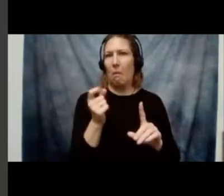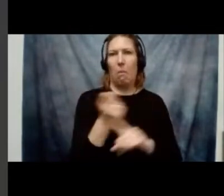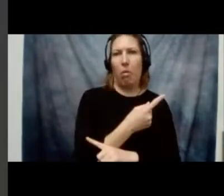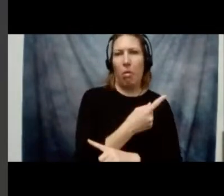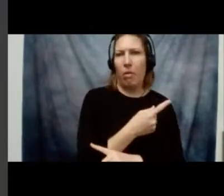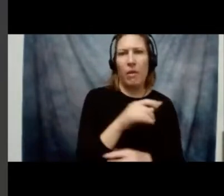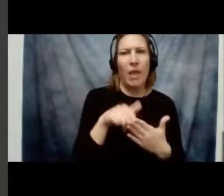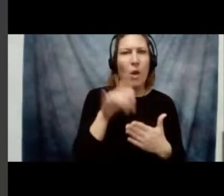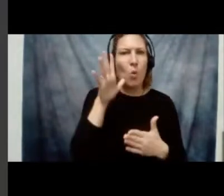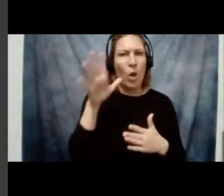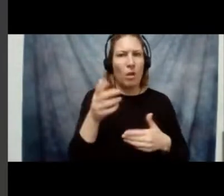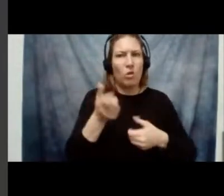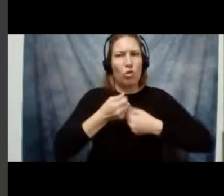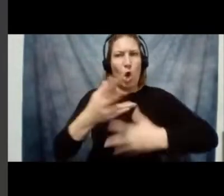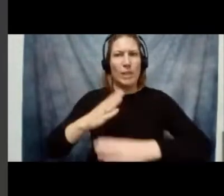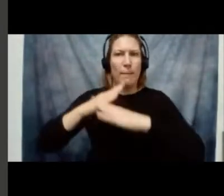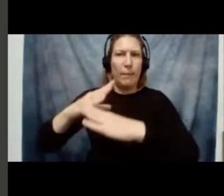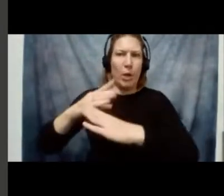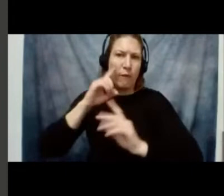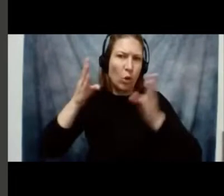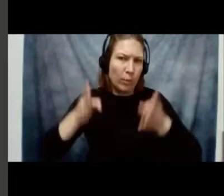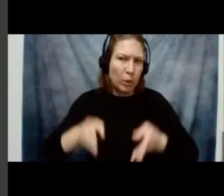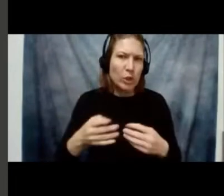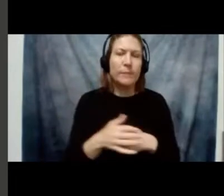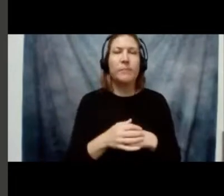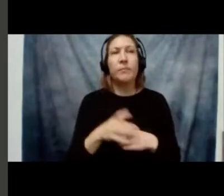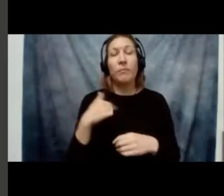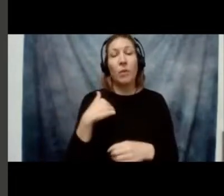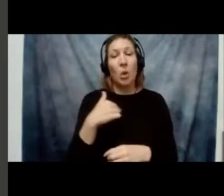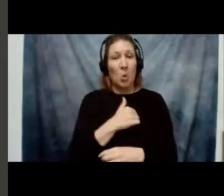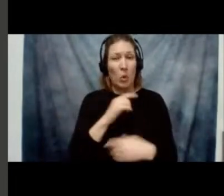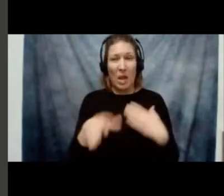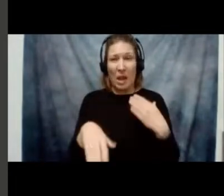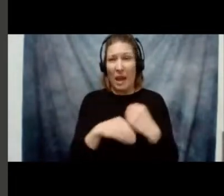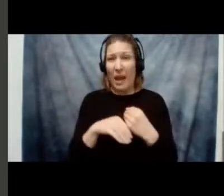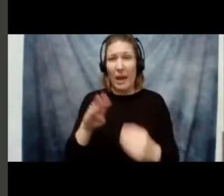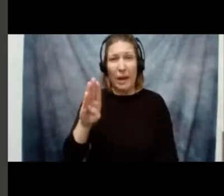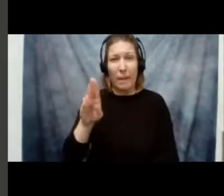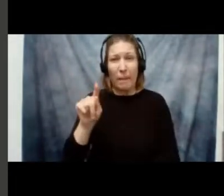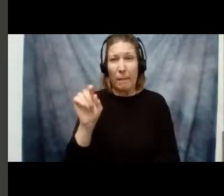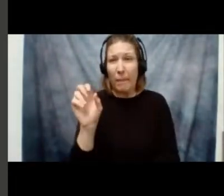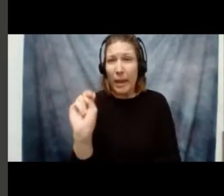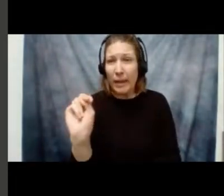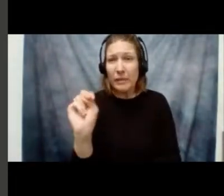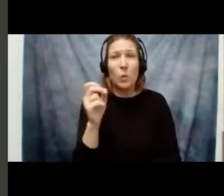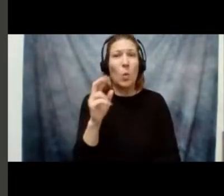in a button or some sort of interaction type that is gonna be a little bit harder to navigate